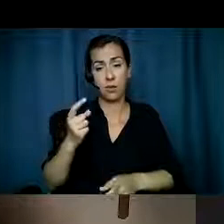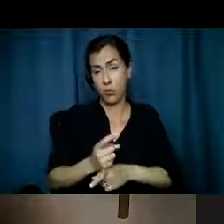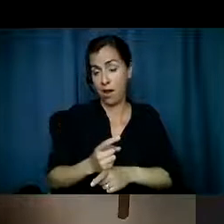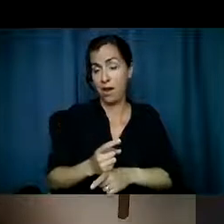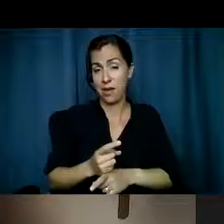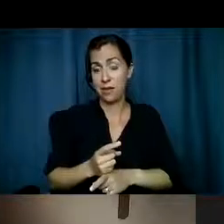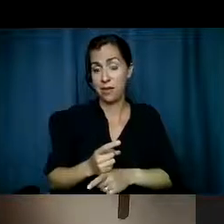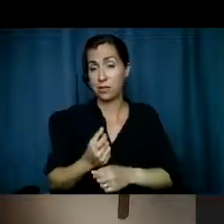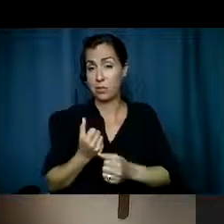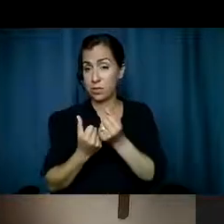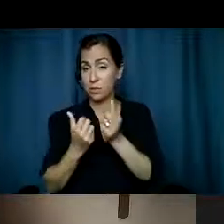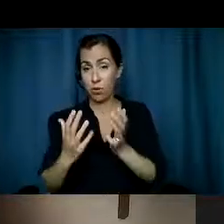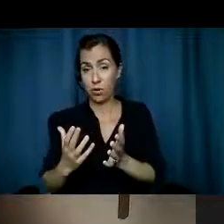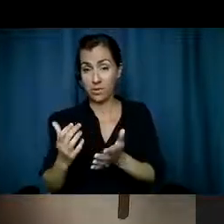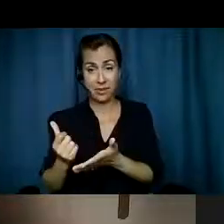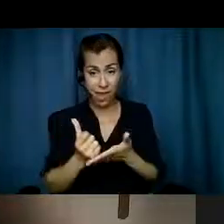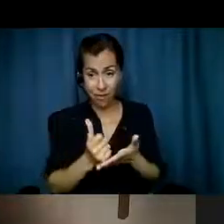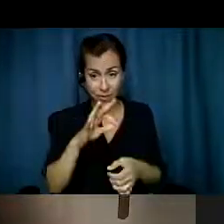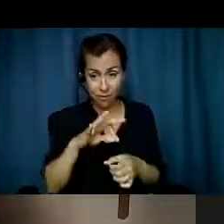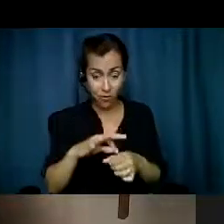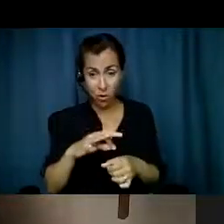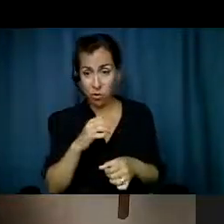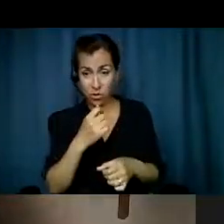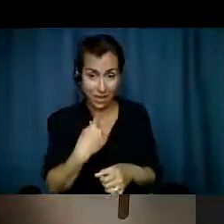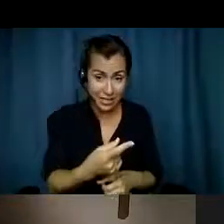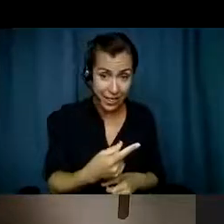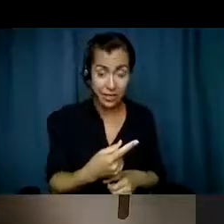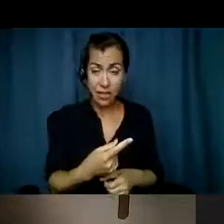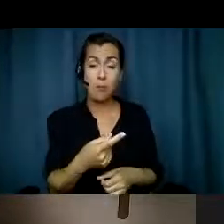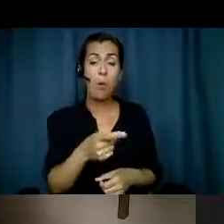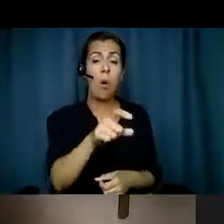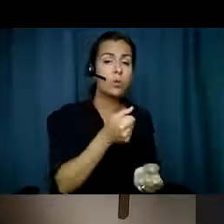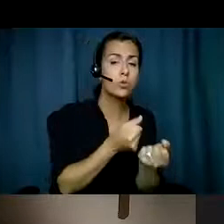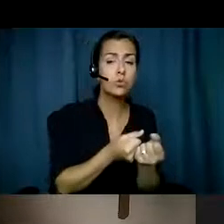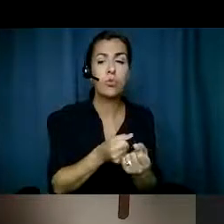hopefully more successfully than the first try, share